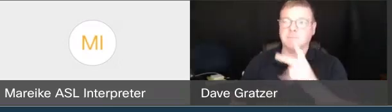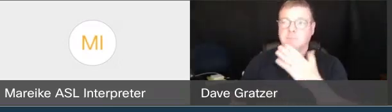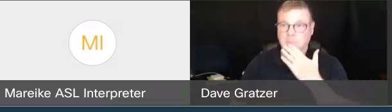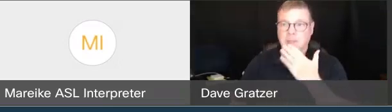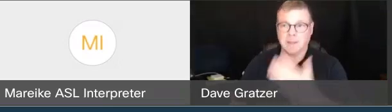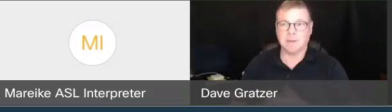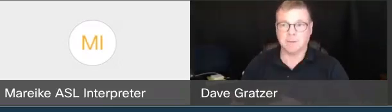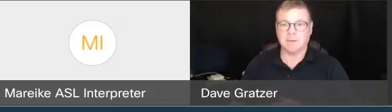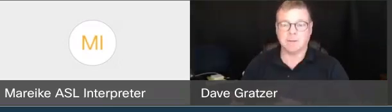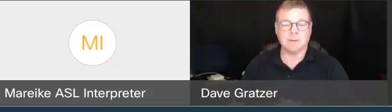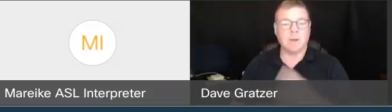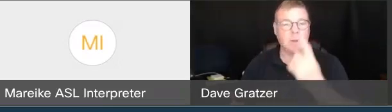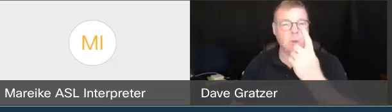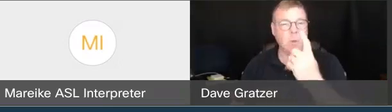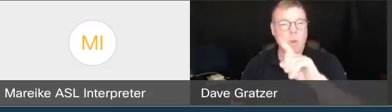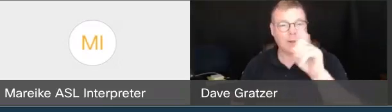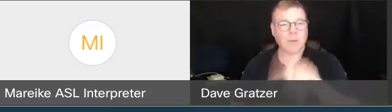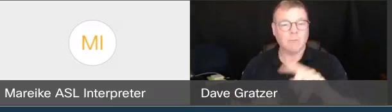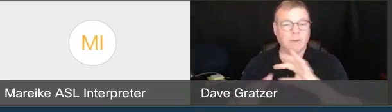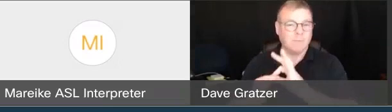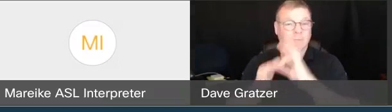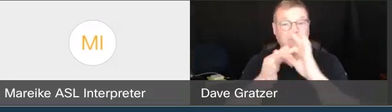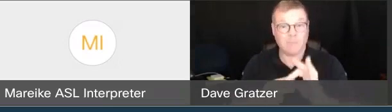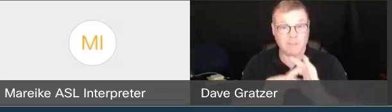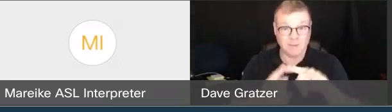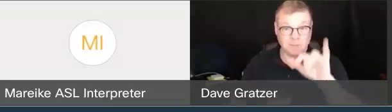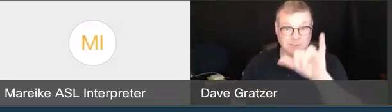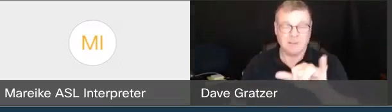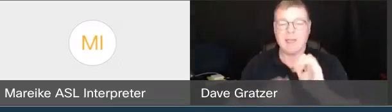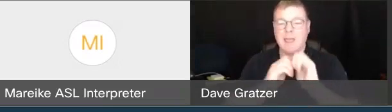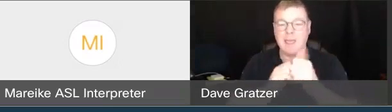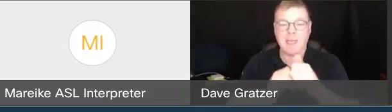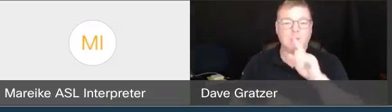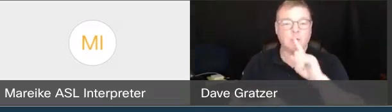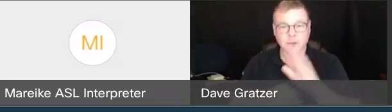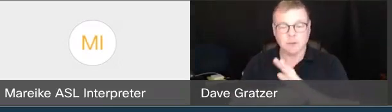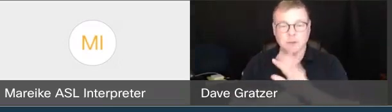of the questions sort of in relationship to that was sort of how to ensure FACT fidelity,